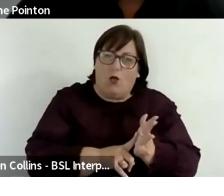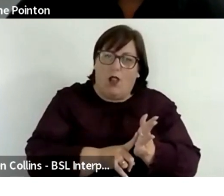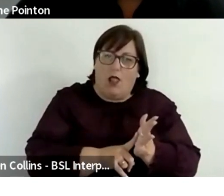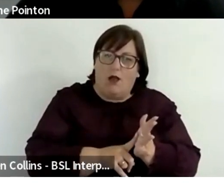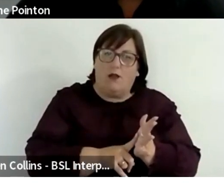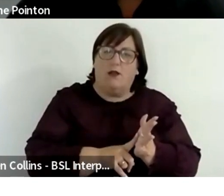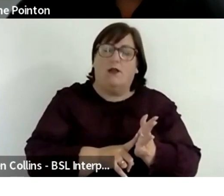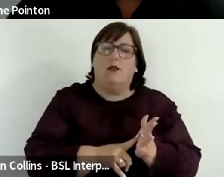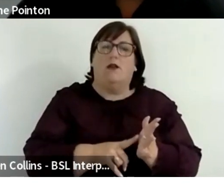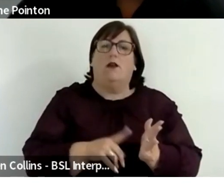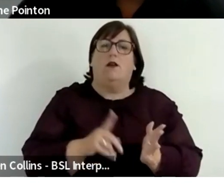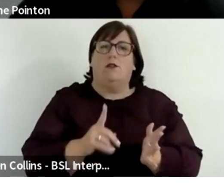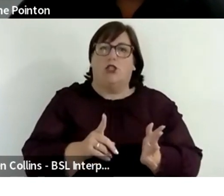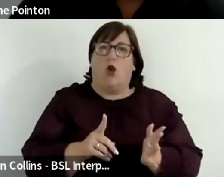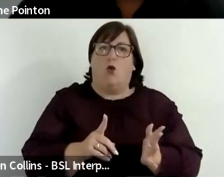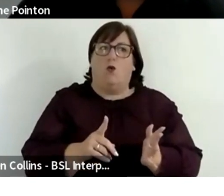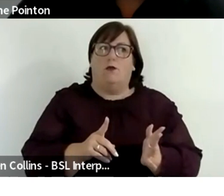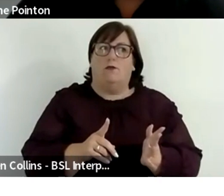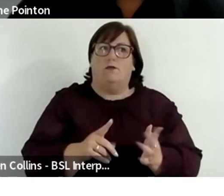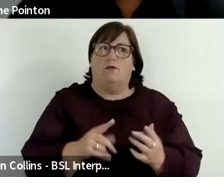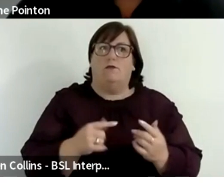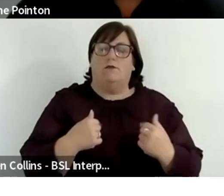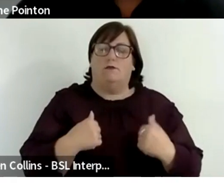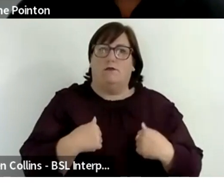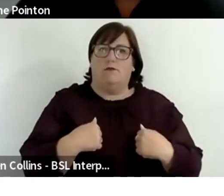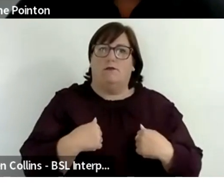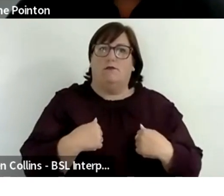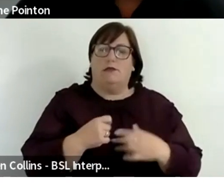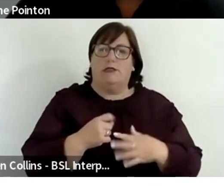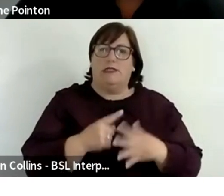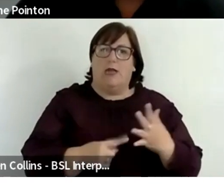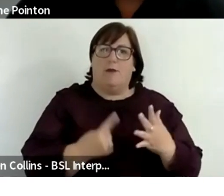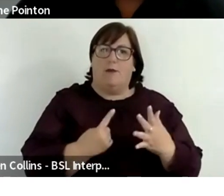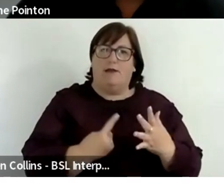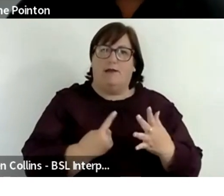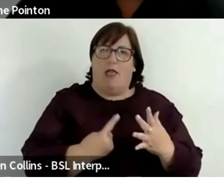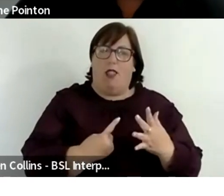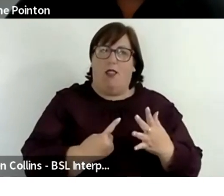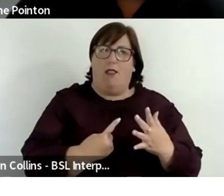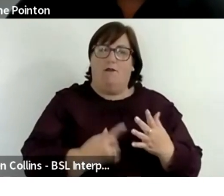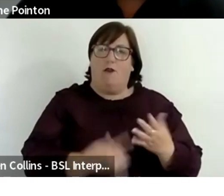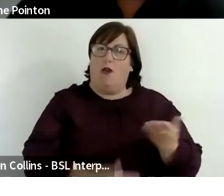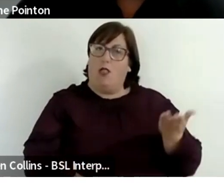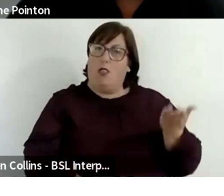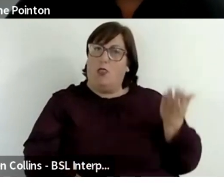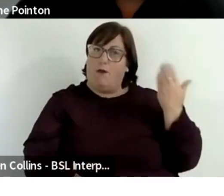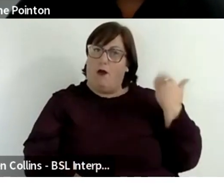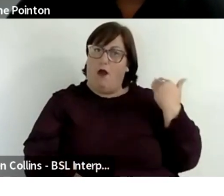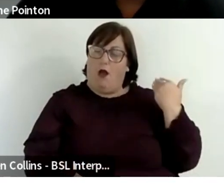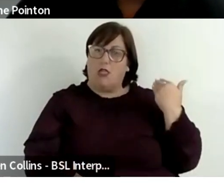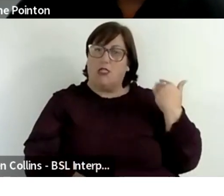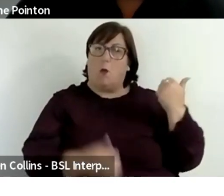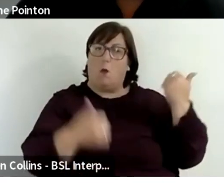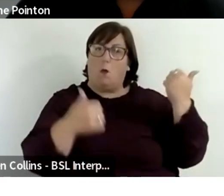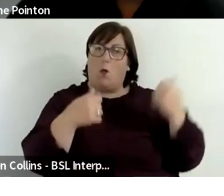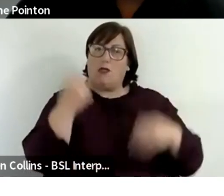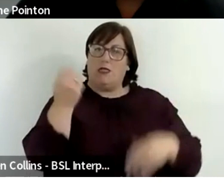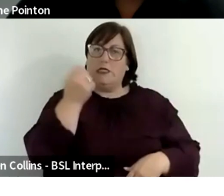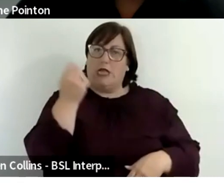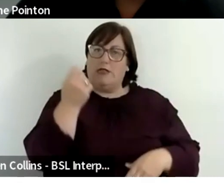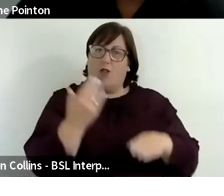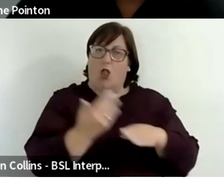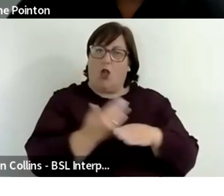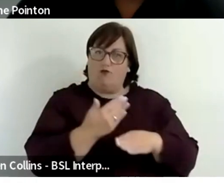Coming into HS2 and then entering as a disabled person with an illness,